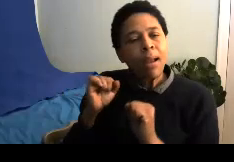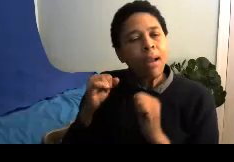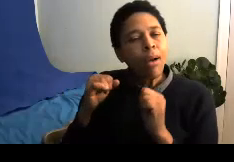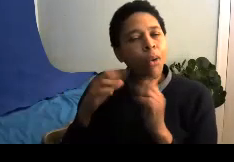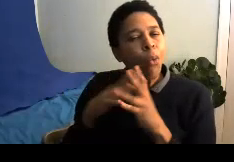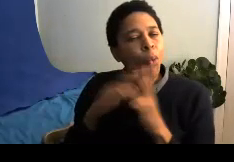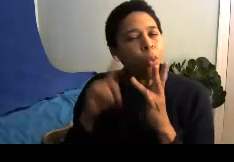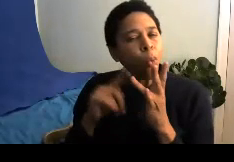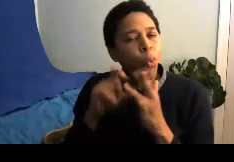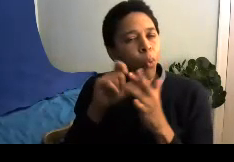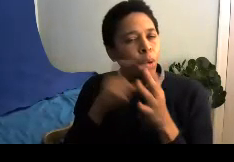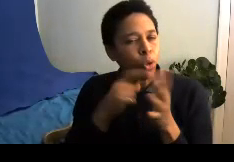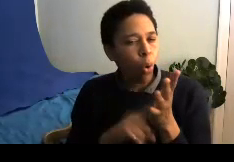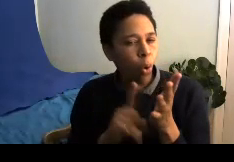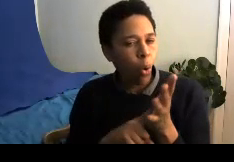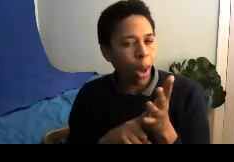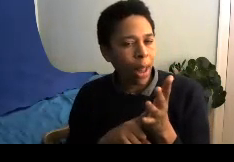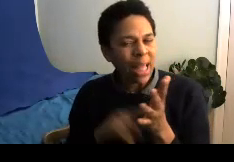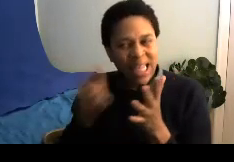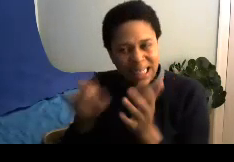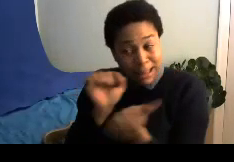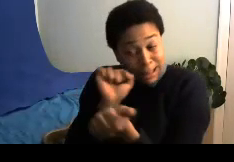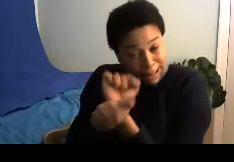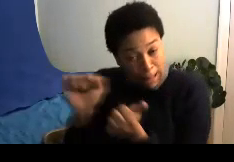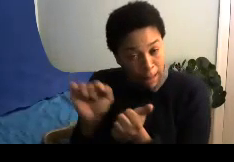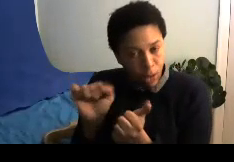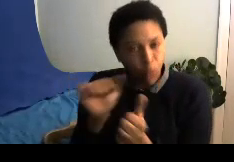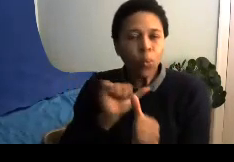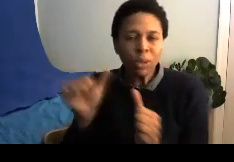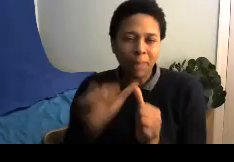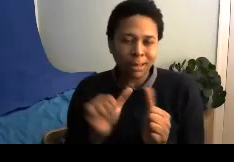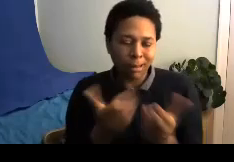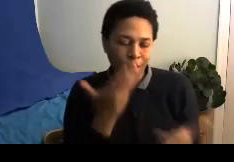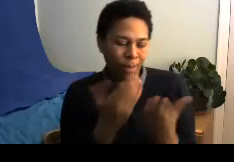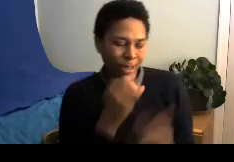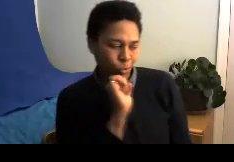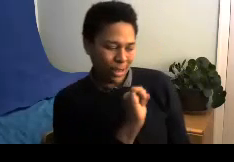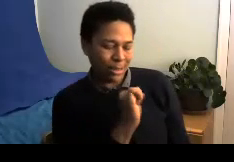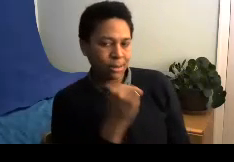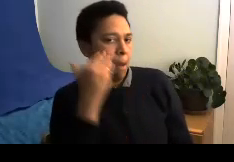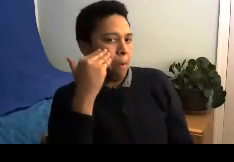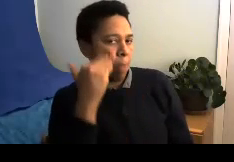Jesse's squeaky-clean black. He drove up almost to the top of